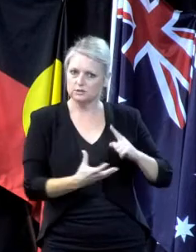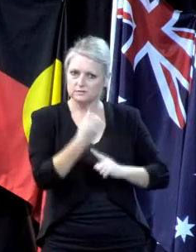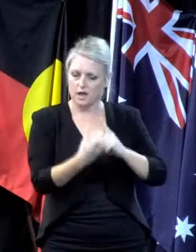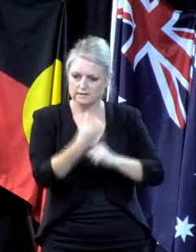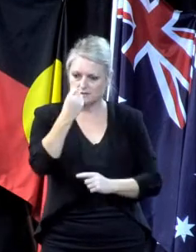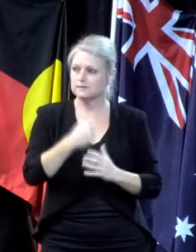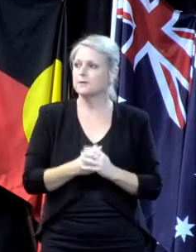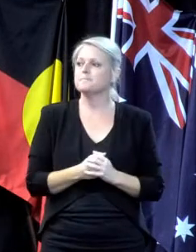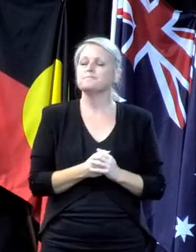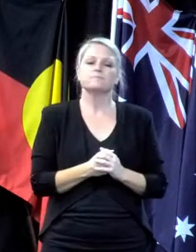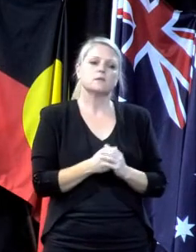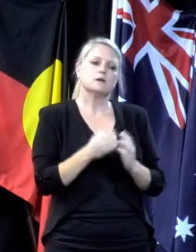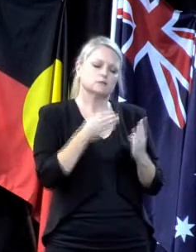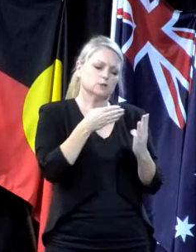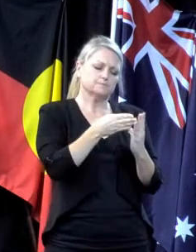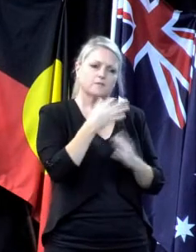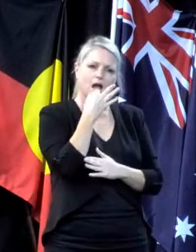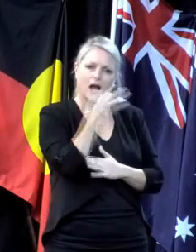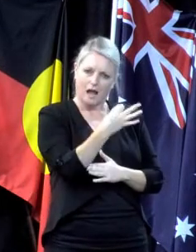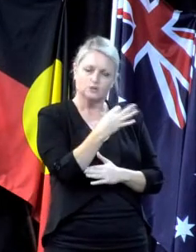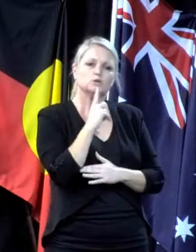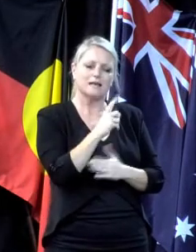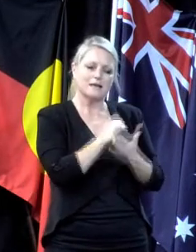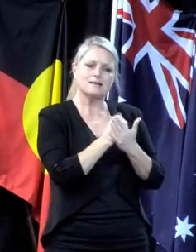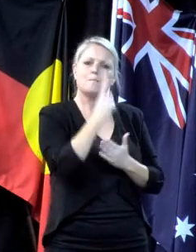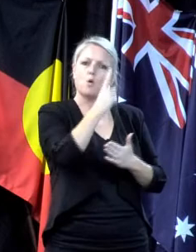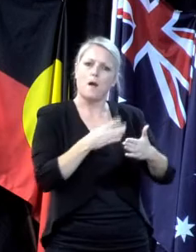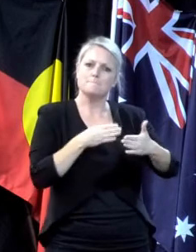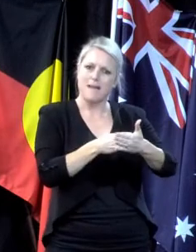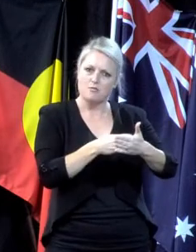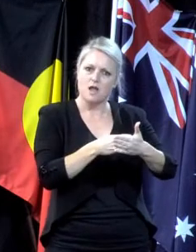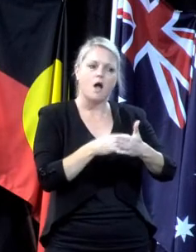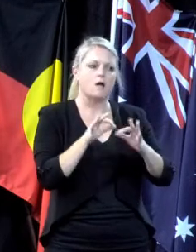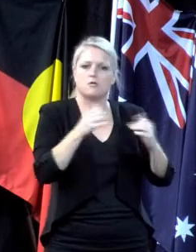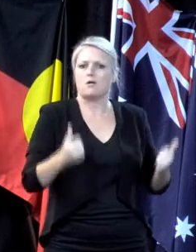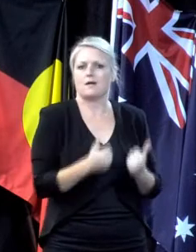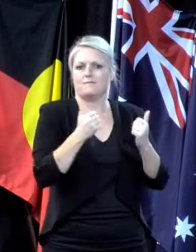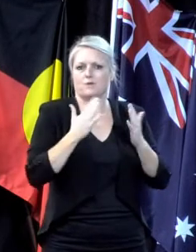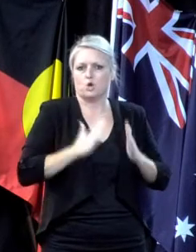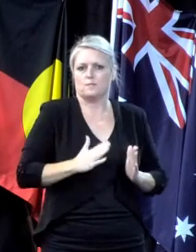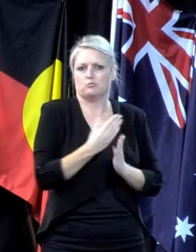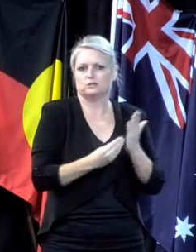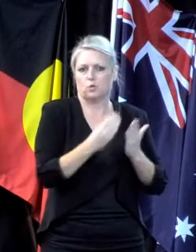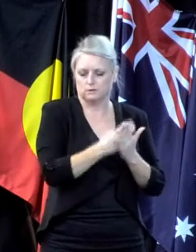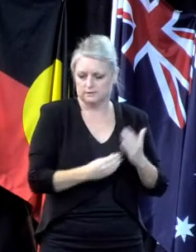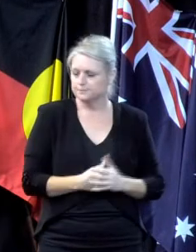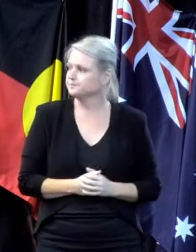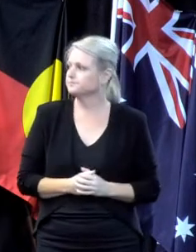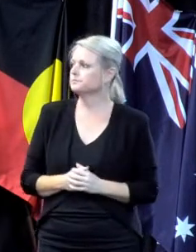human resources. Can you explain that for us, please? I... I as I mentioned before, I... I value and I think – I don’t